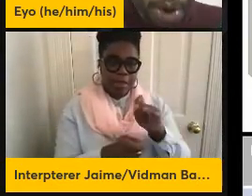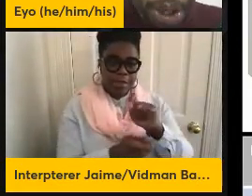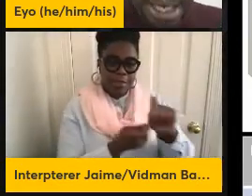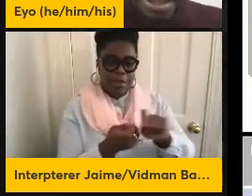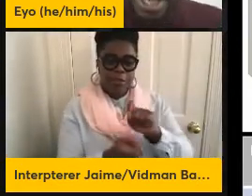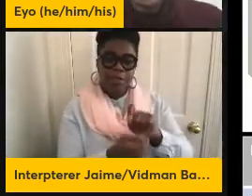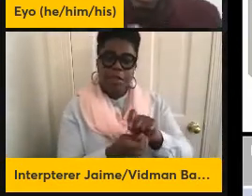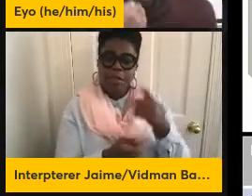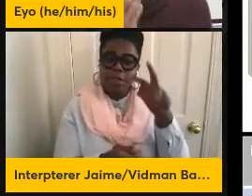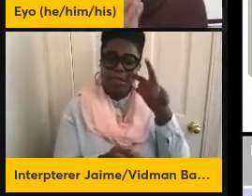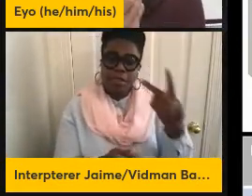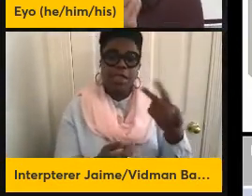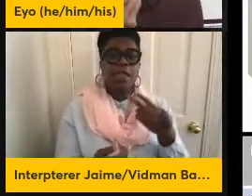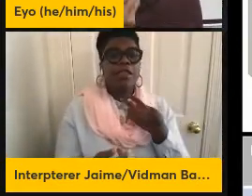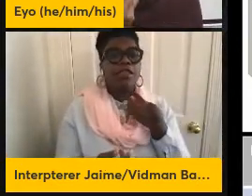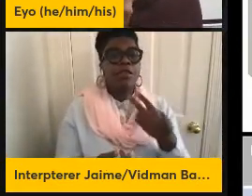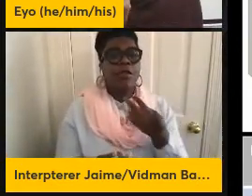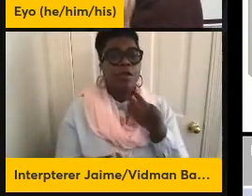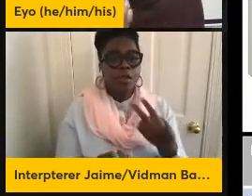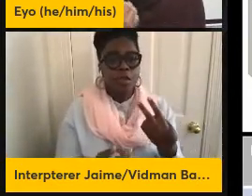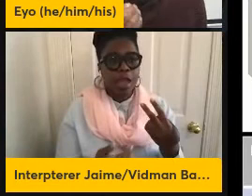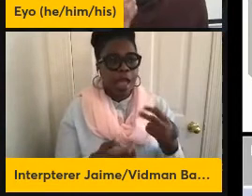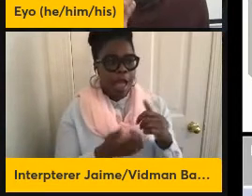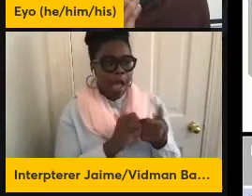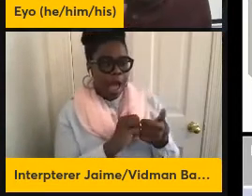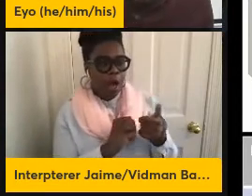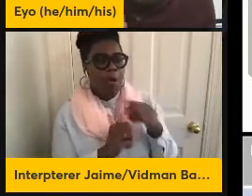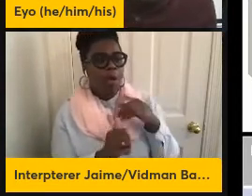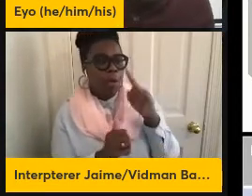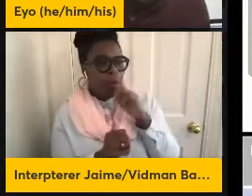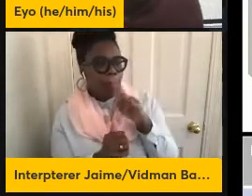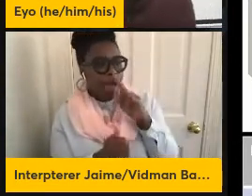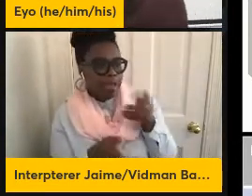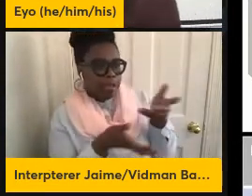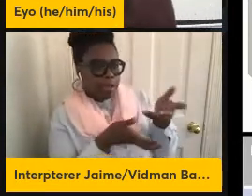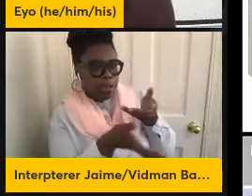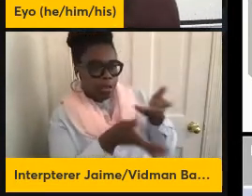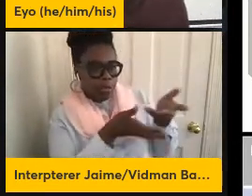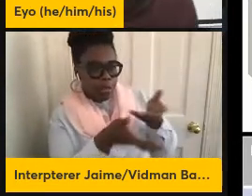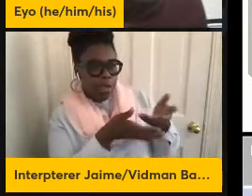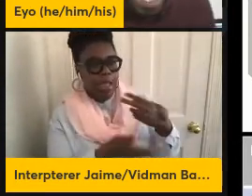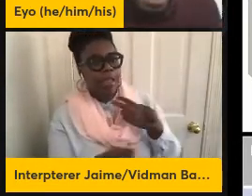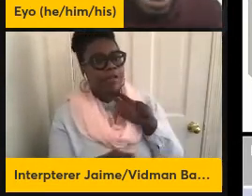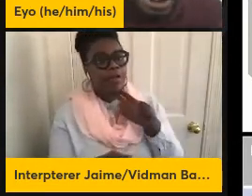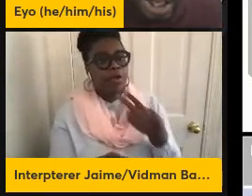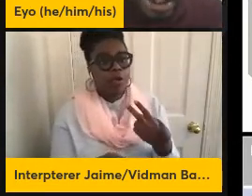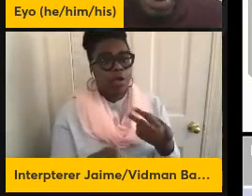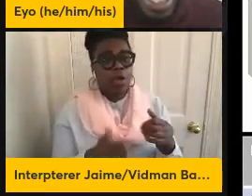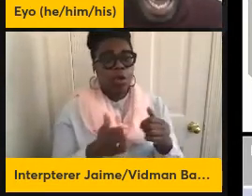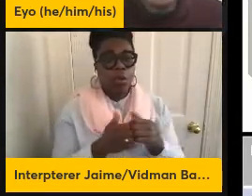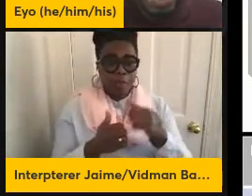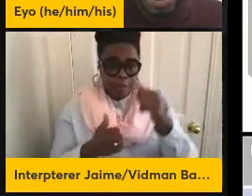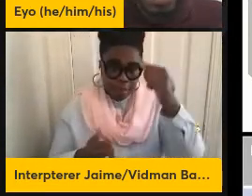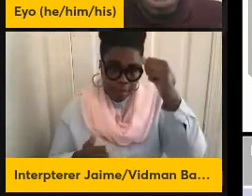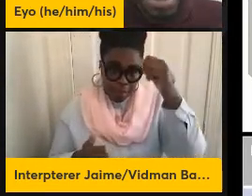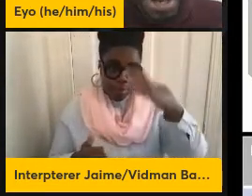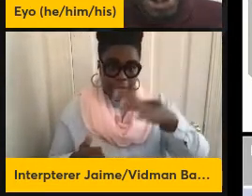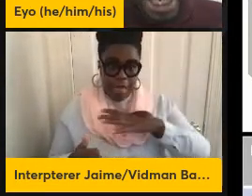vocalization, which is a way for mice to vocalize and communicate with one another of males to an estrus female that